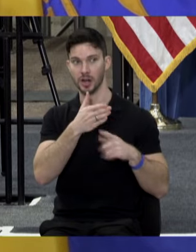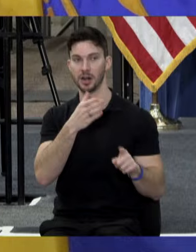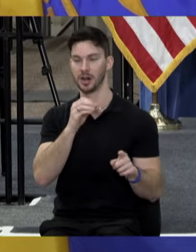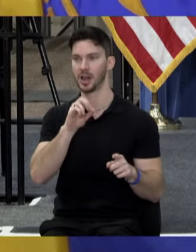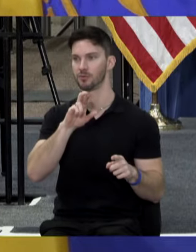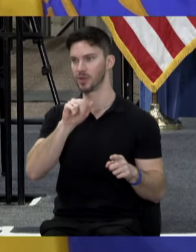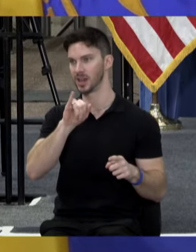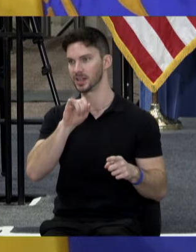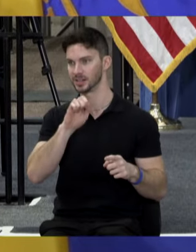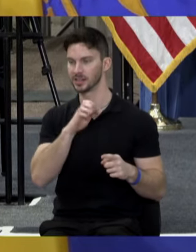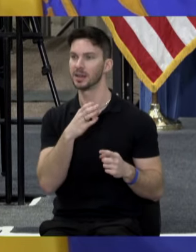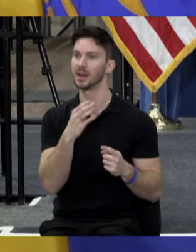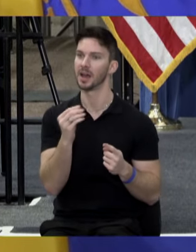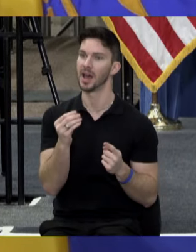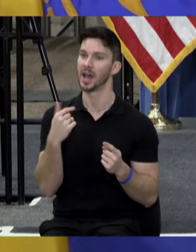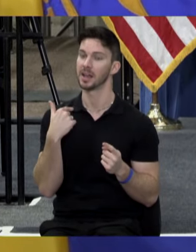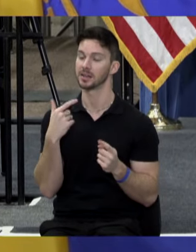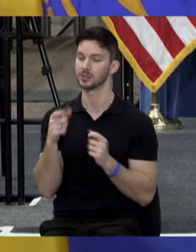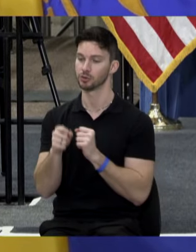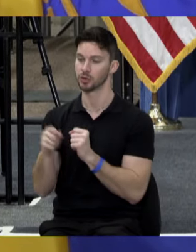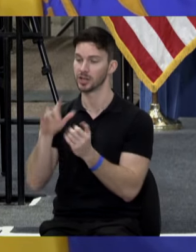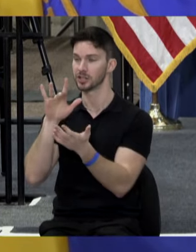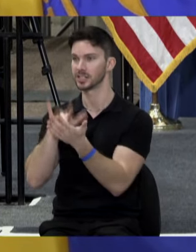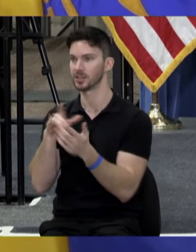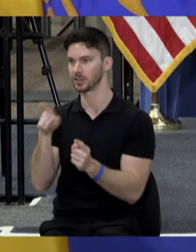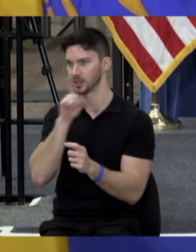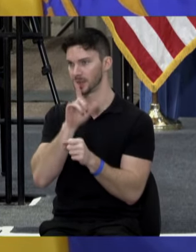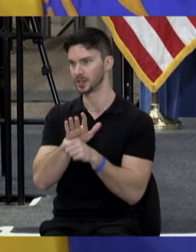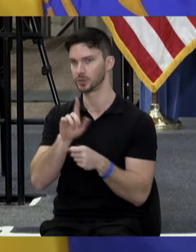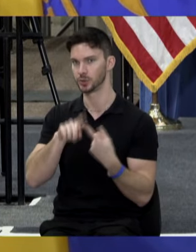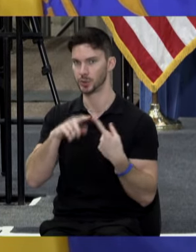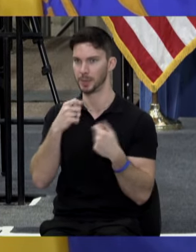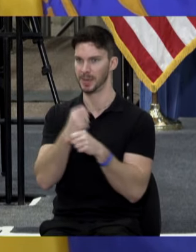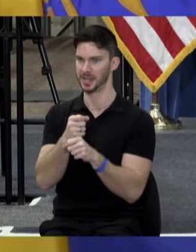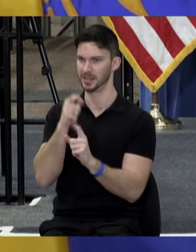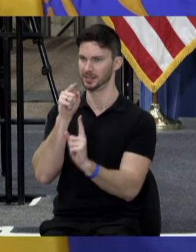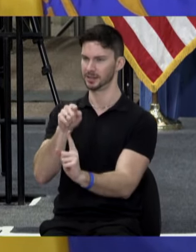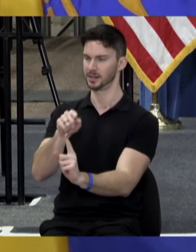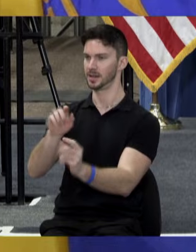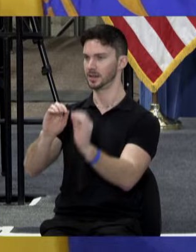Strategy Center is committed to making the data the primary lens that guides state strategies